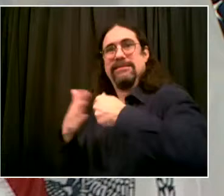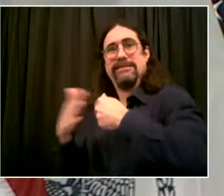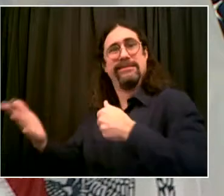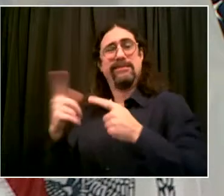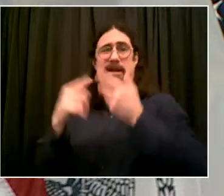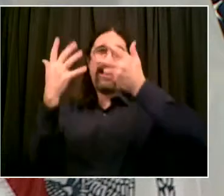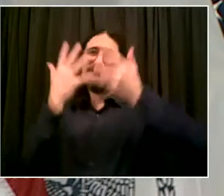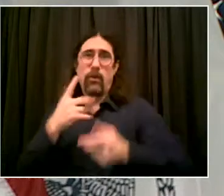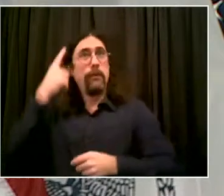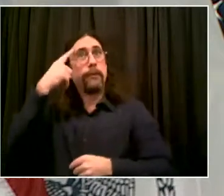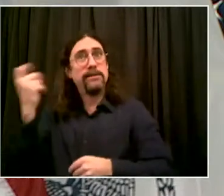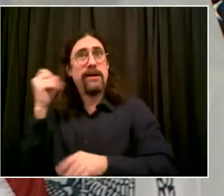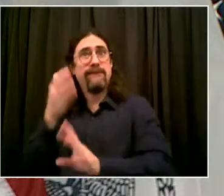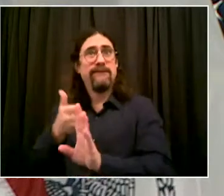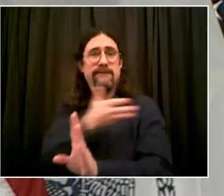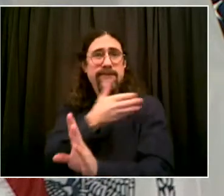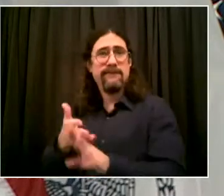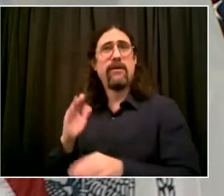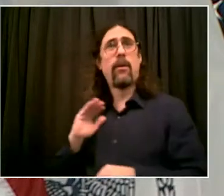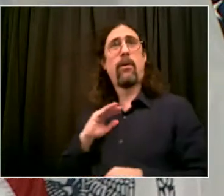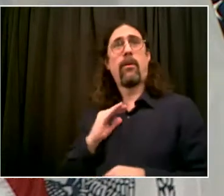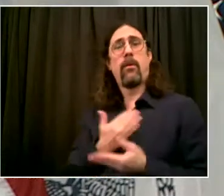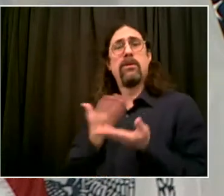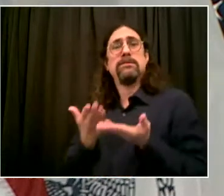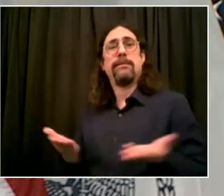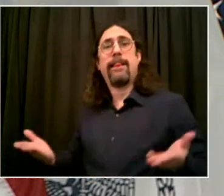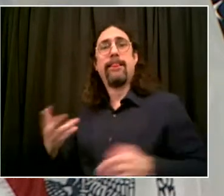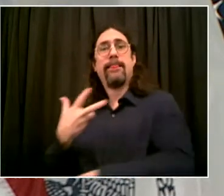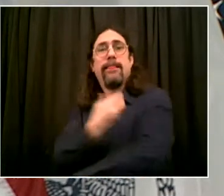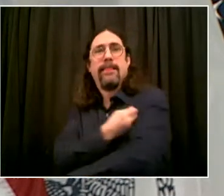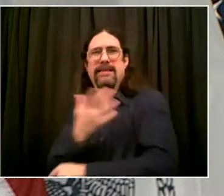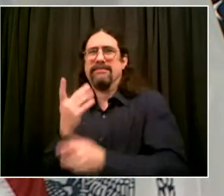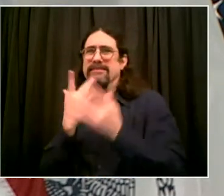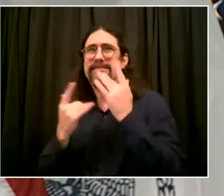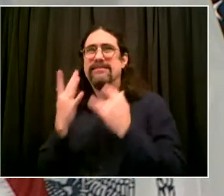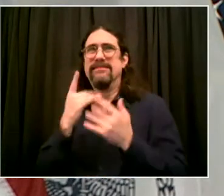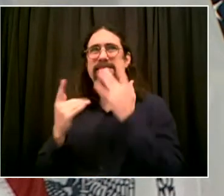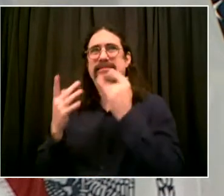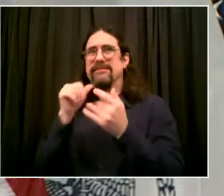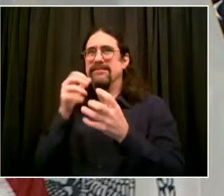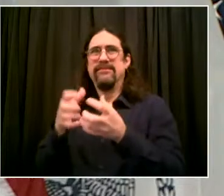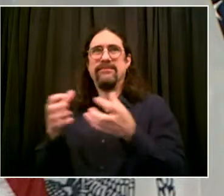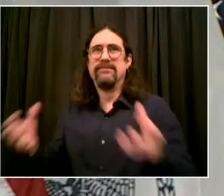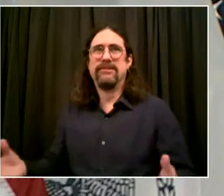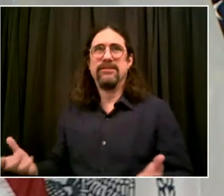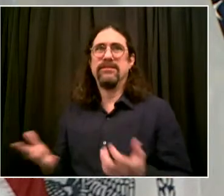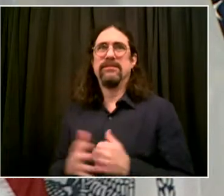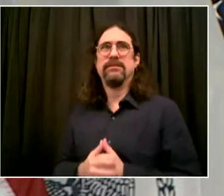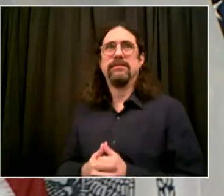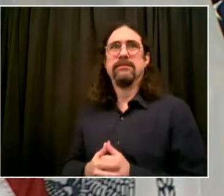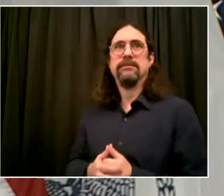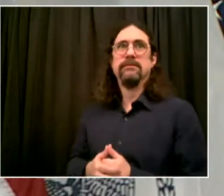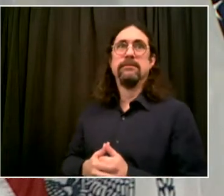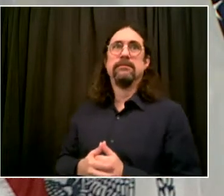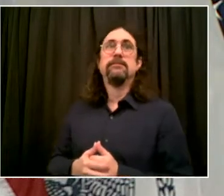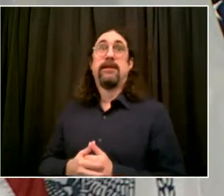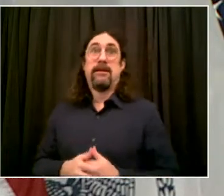SJUT ABOUT 7700 DOSES ON HAND.